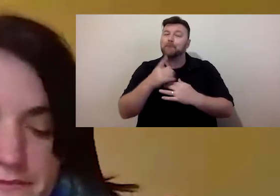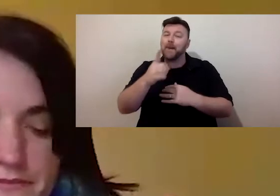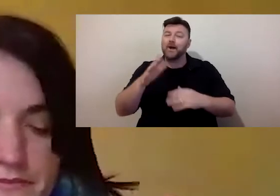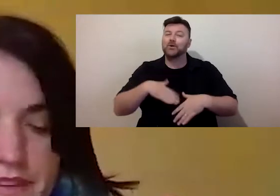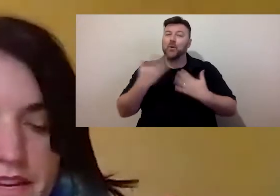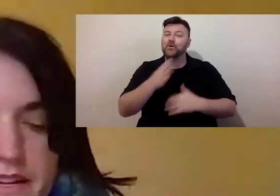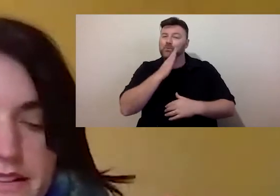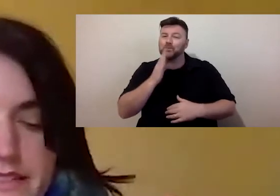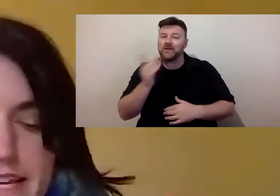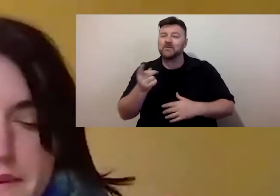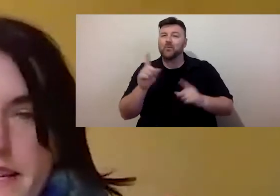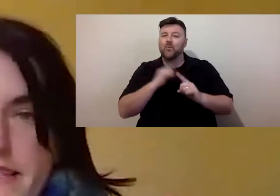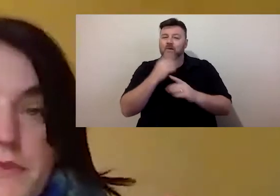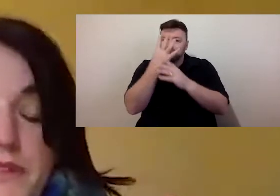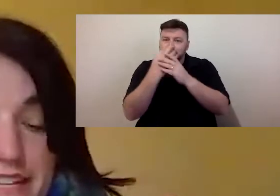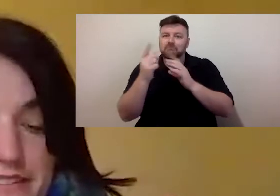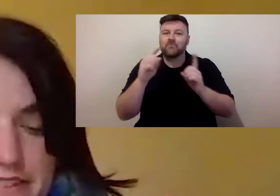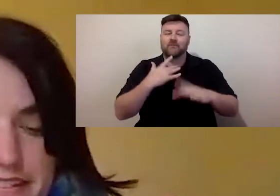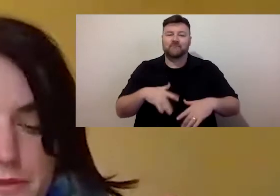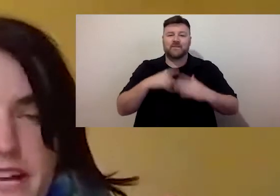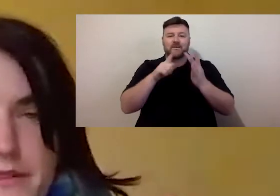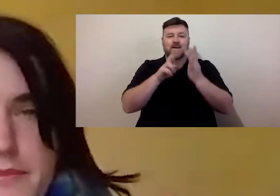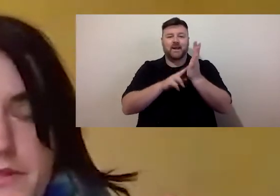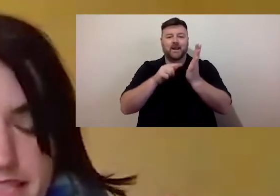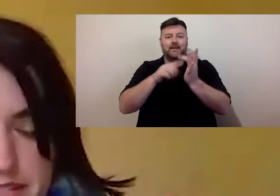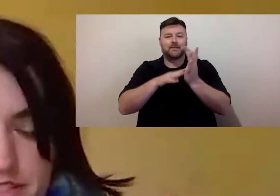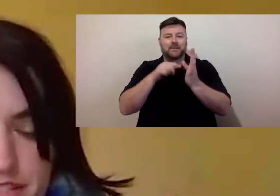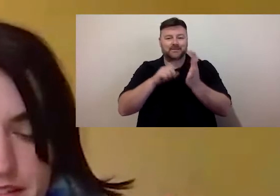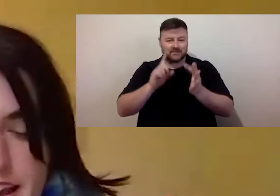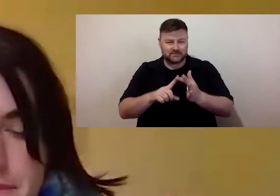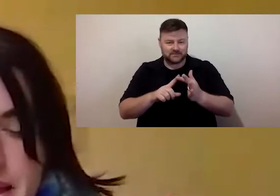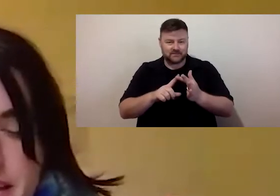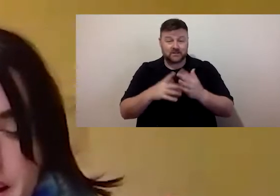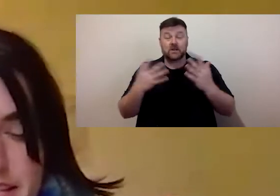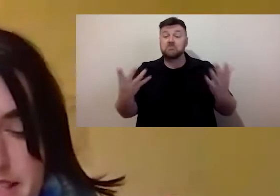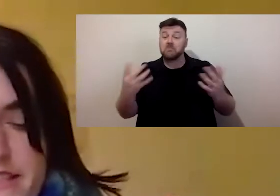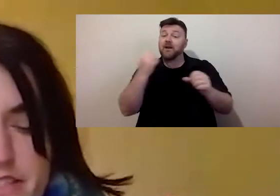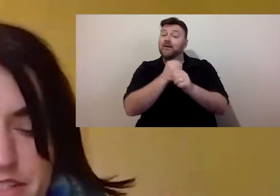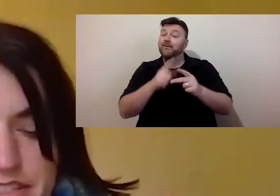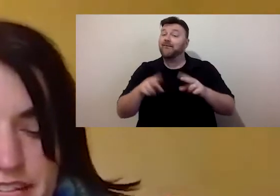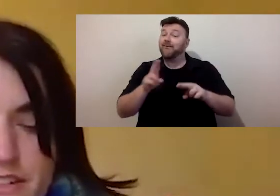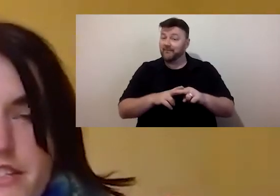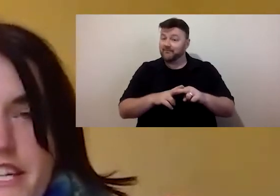The seemingly simple GIF is a way to explore this question, and Matt encourages us to use technology and